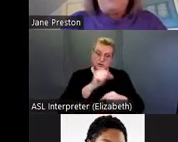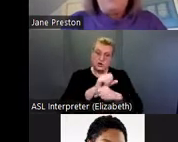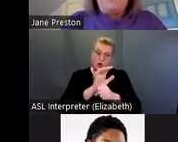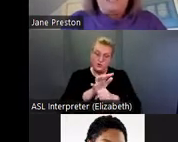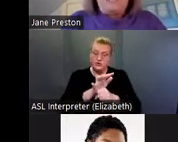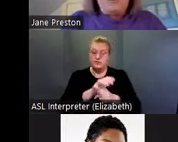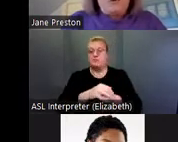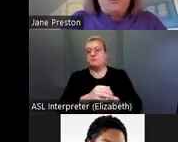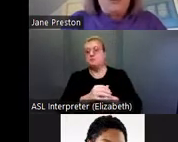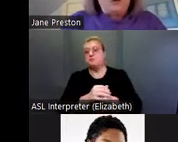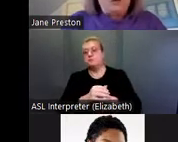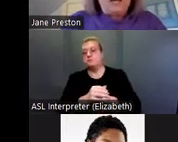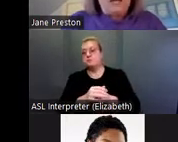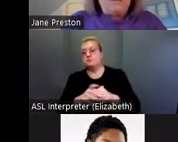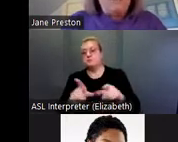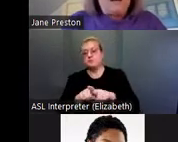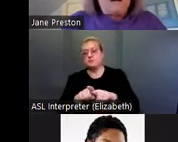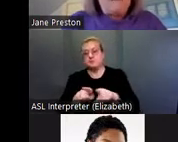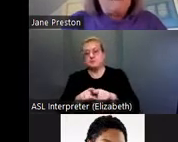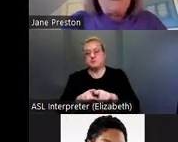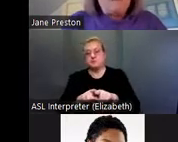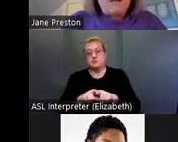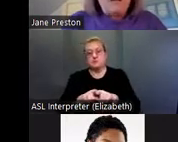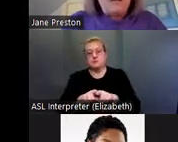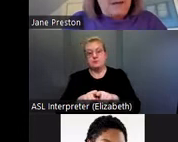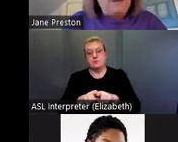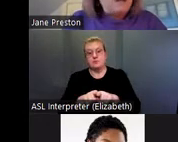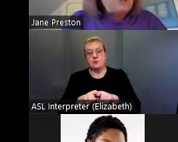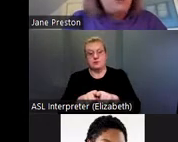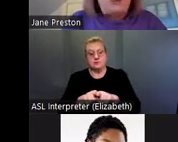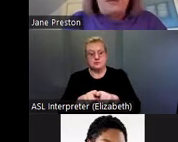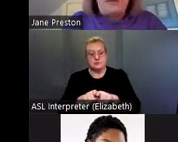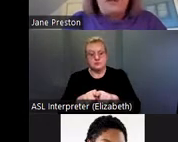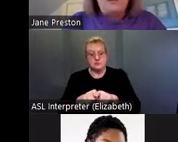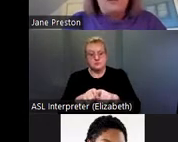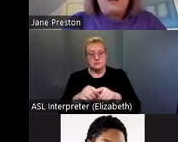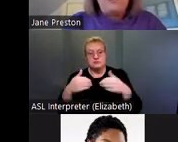we also had the opportunity to give a lot of grants